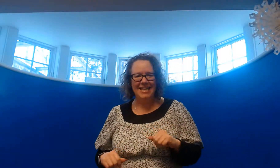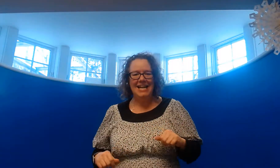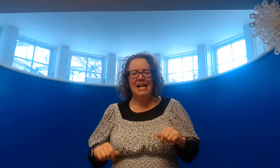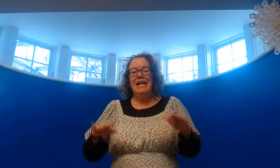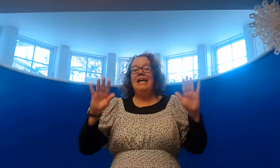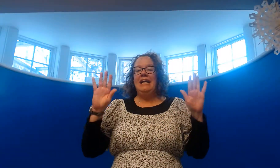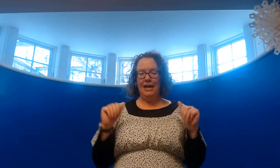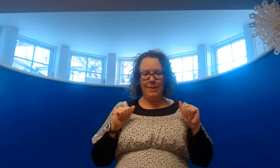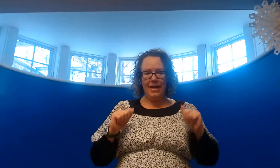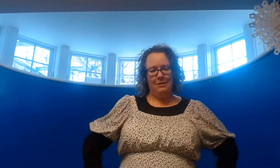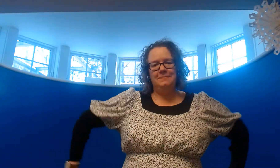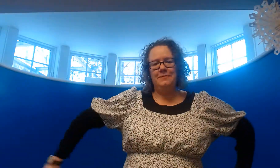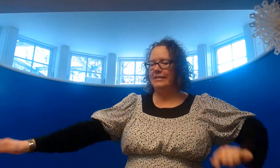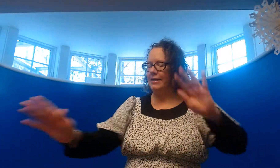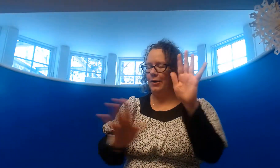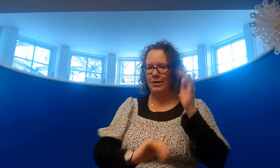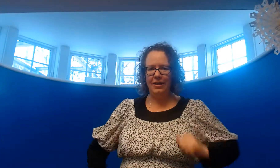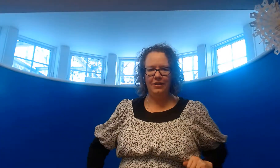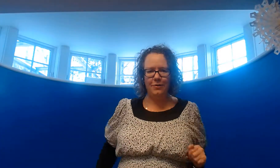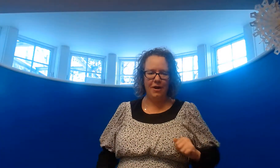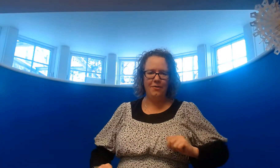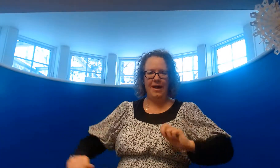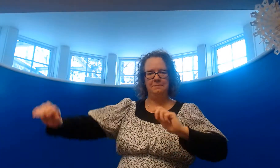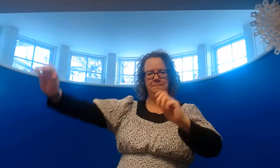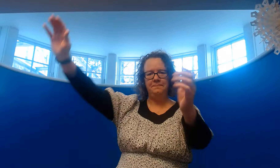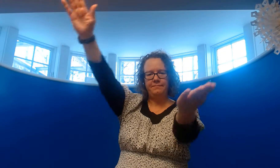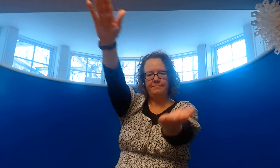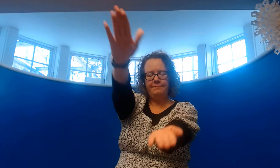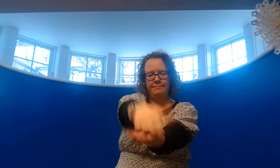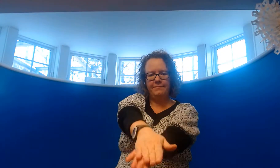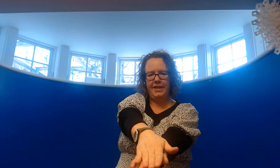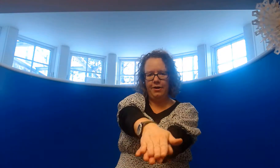really silly. Here we go. We're singing the whole thing through all the way. Get your